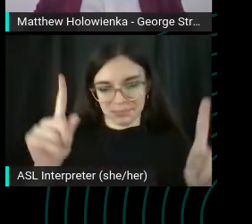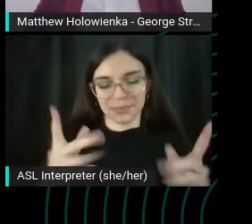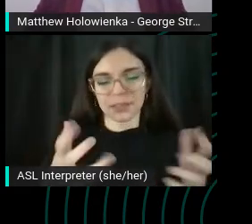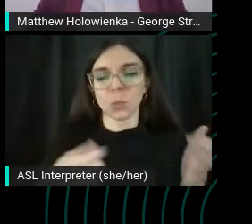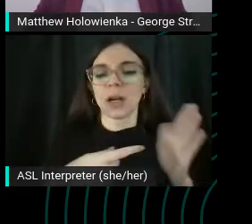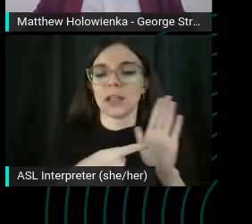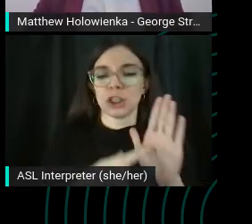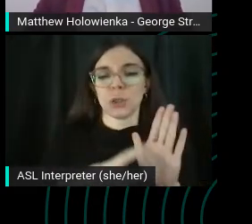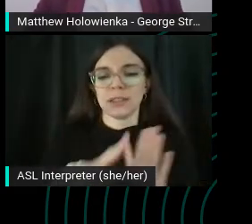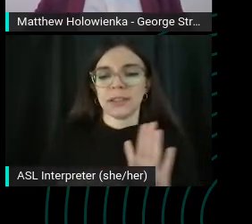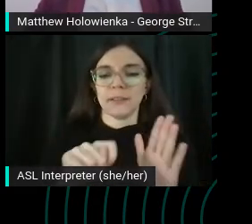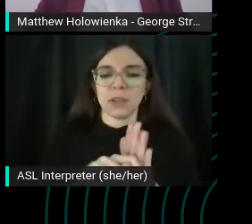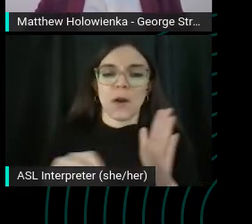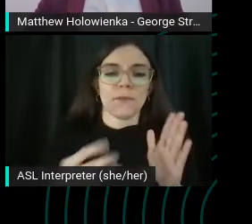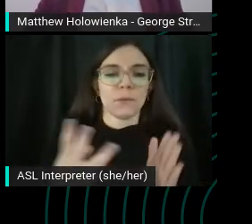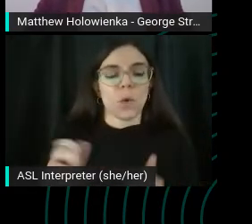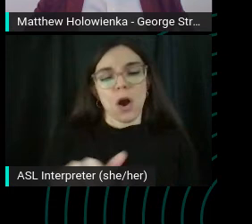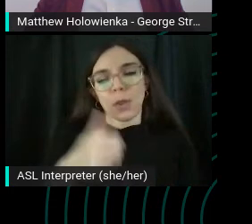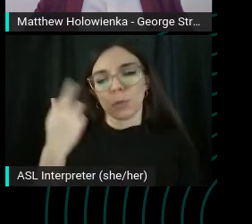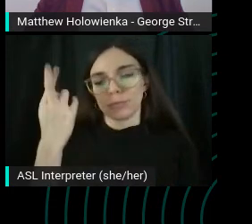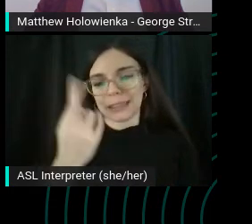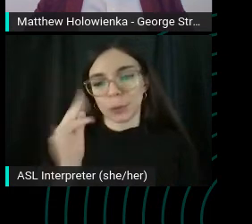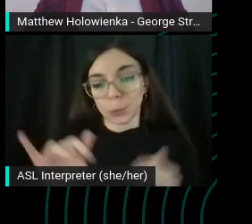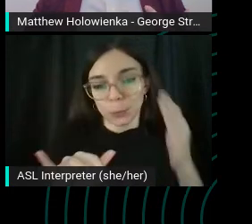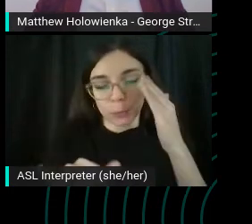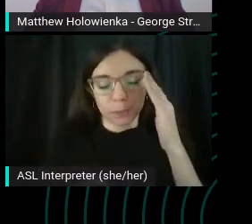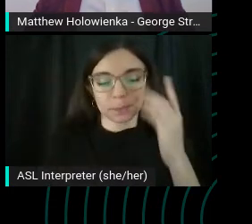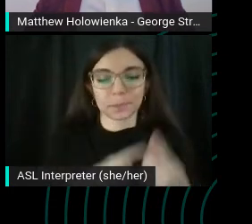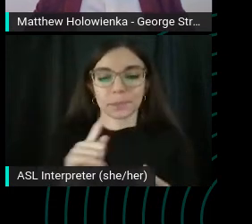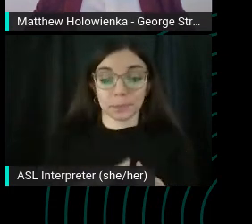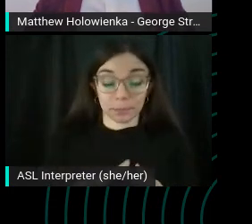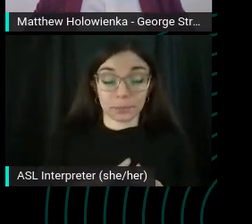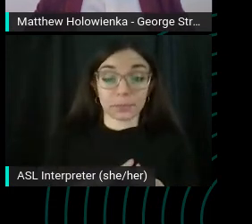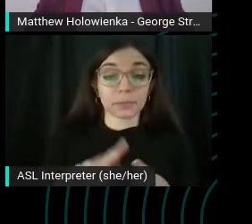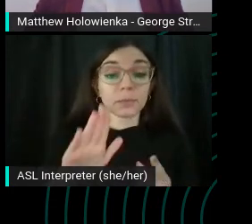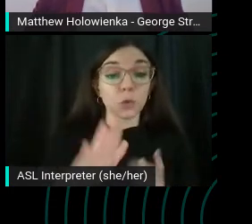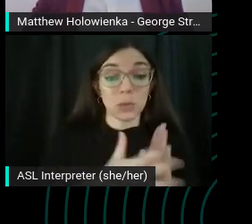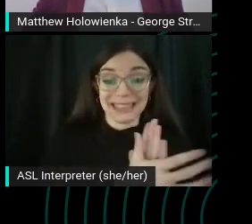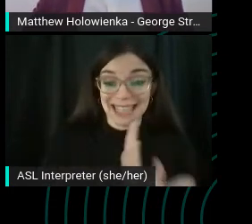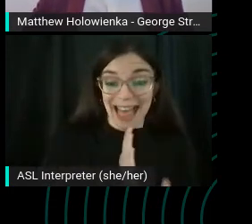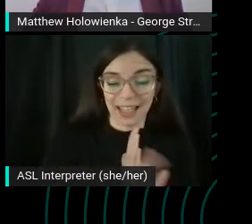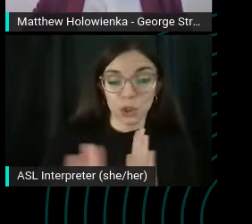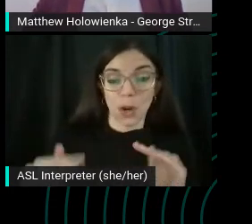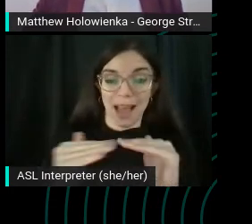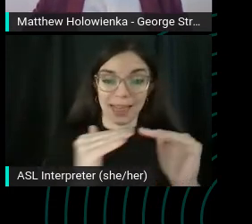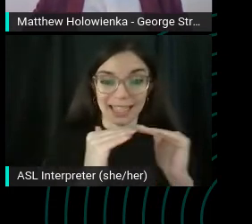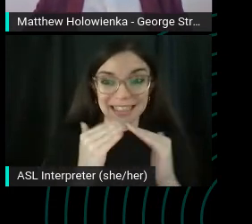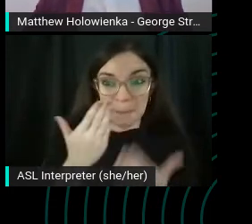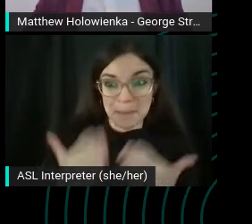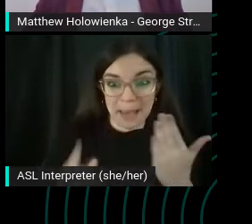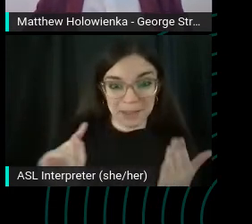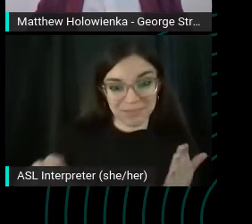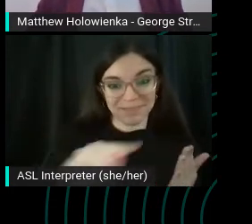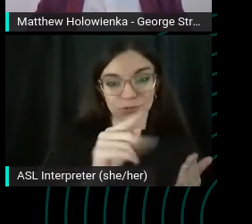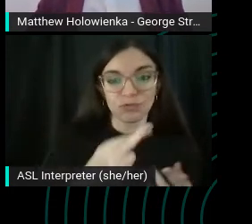in regards to using all of your resources. First, your talent or your colleagues might be resources that can help you create video content.